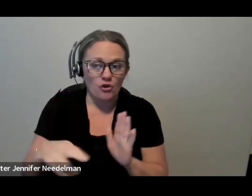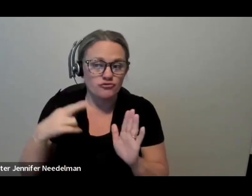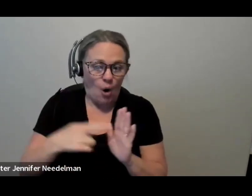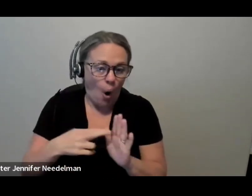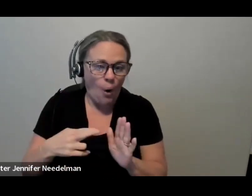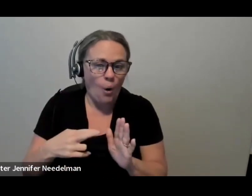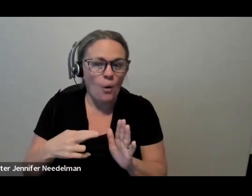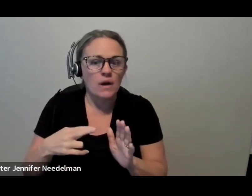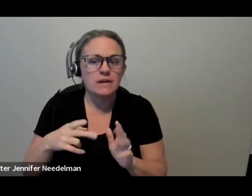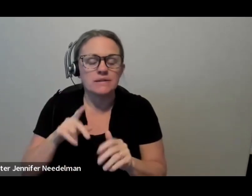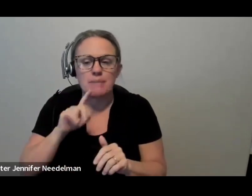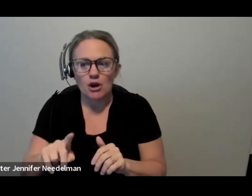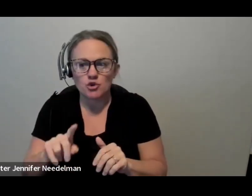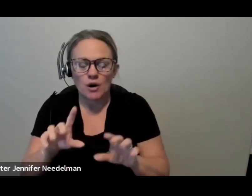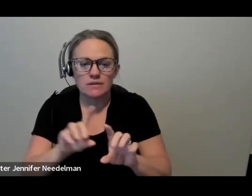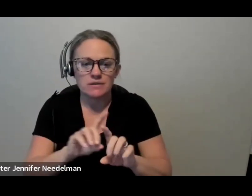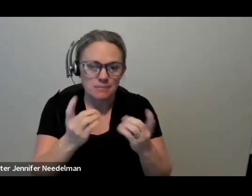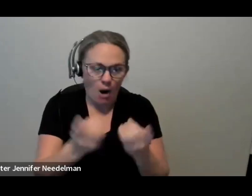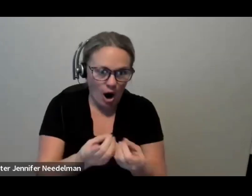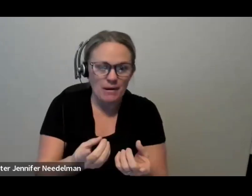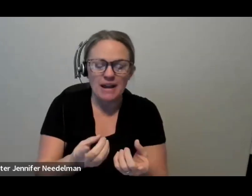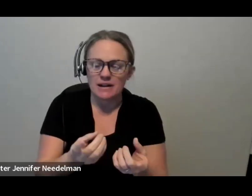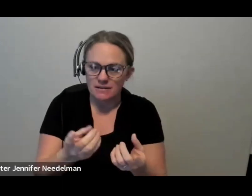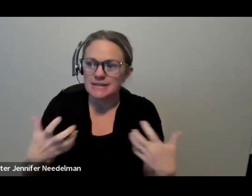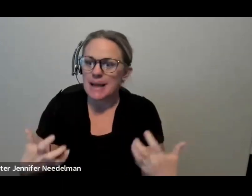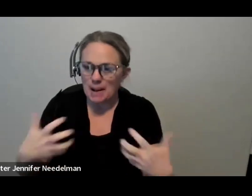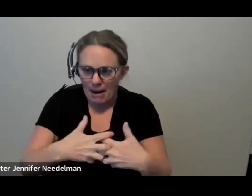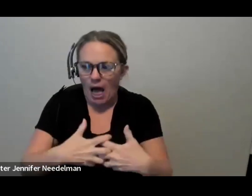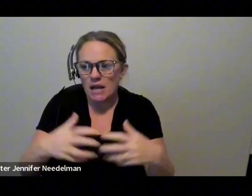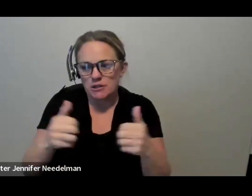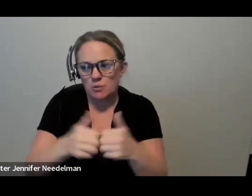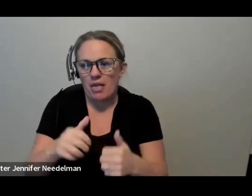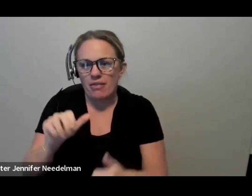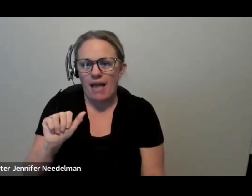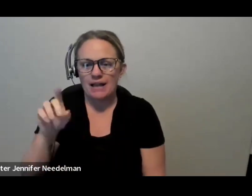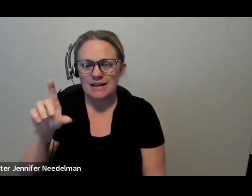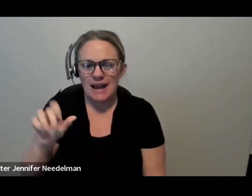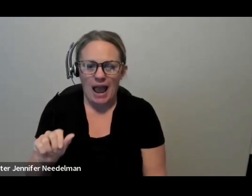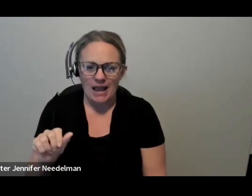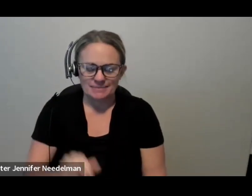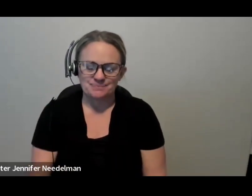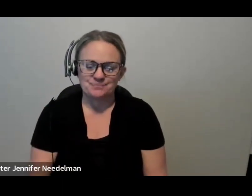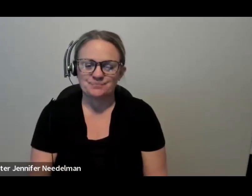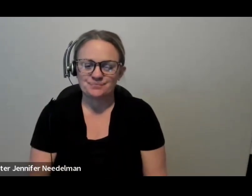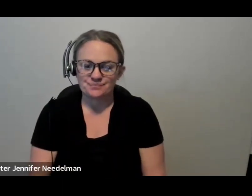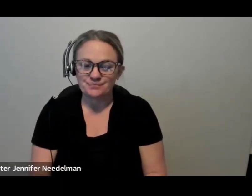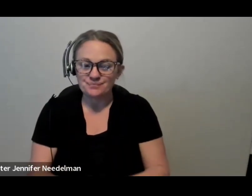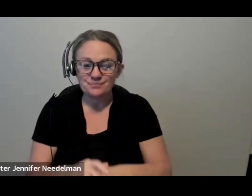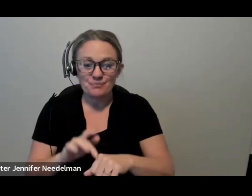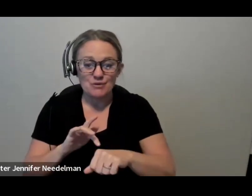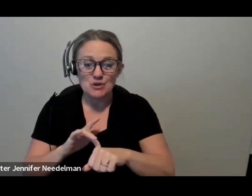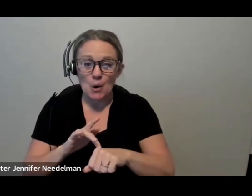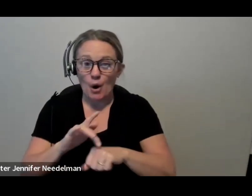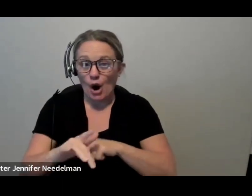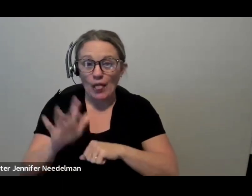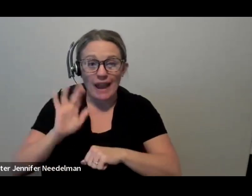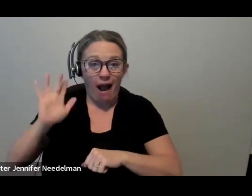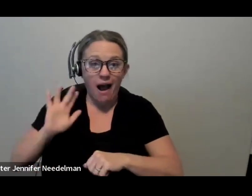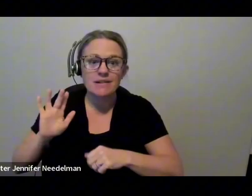or organization is in compliance with the ADA. So early on I assumed that accessibility was